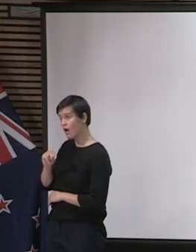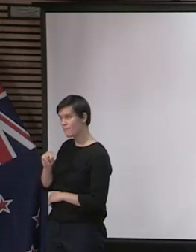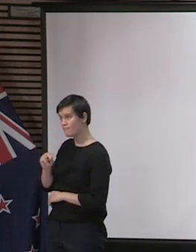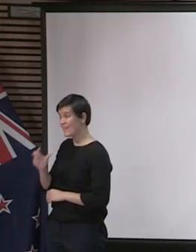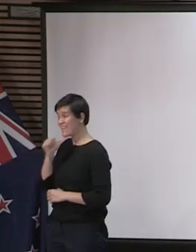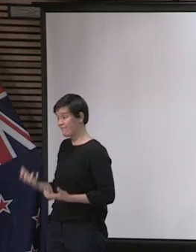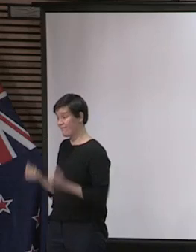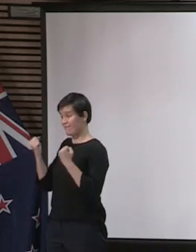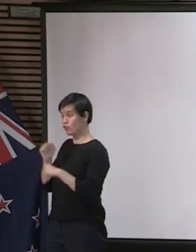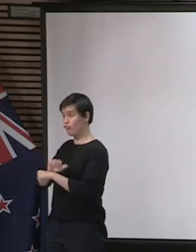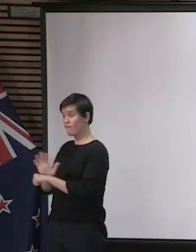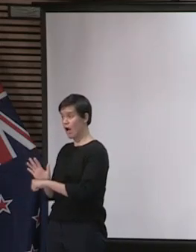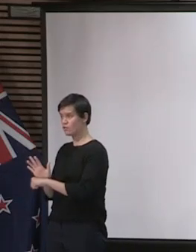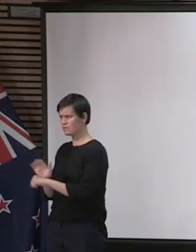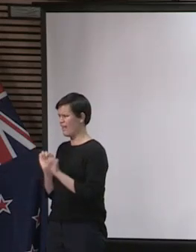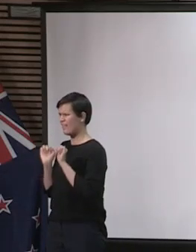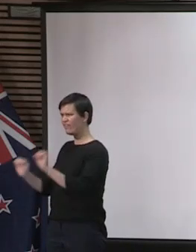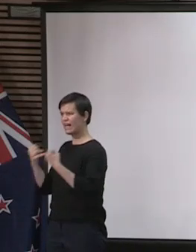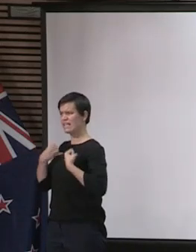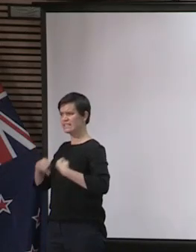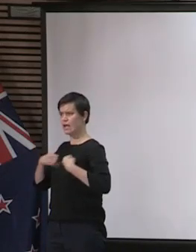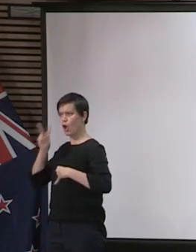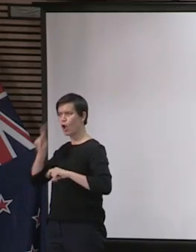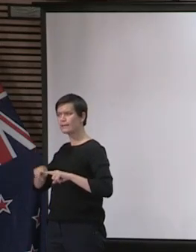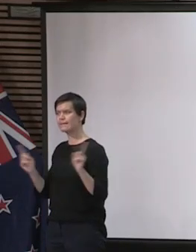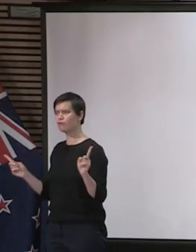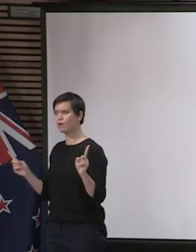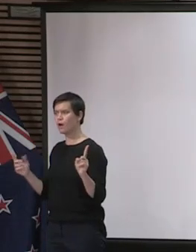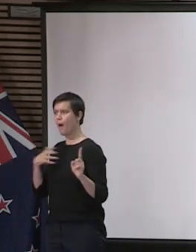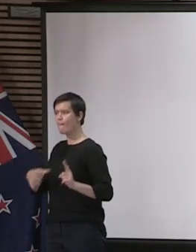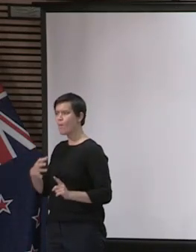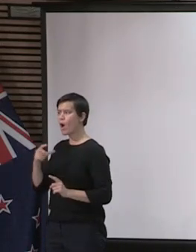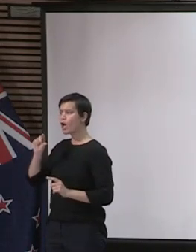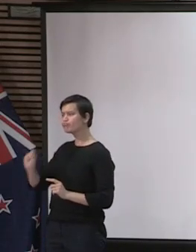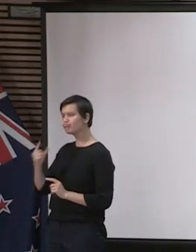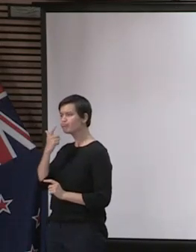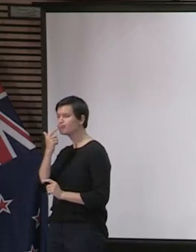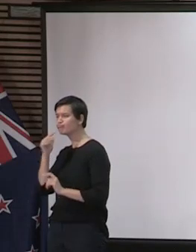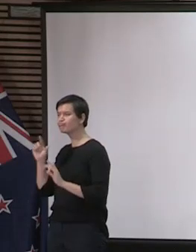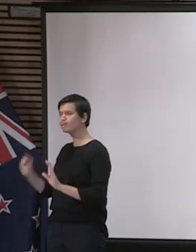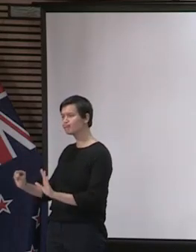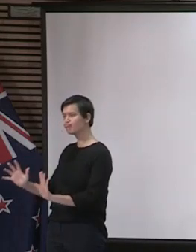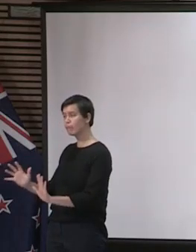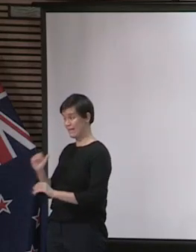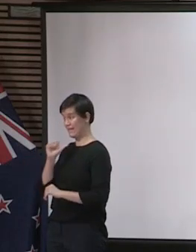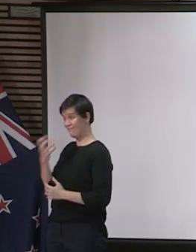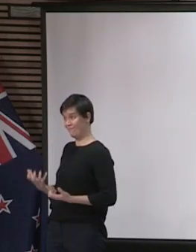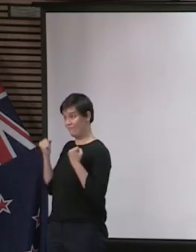Covid-19 doesn't infect or affect children and teens in the same way it does adults. Children and teens tend to